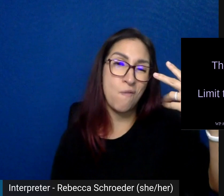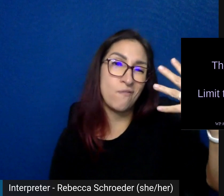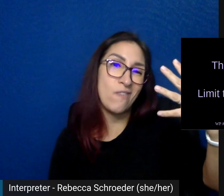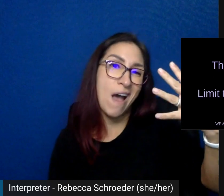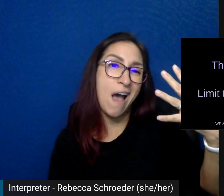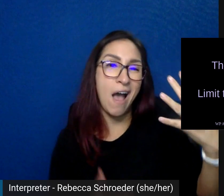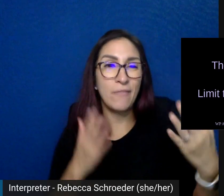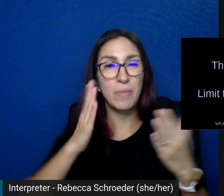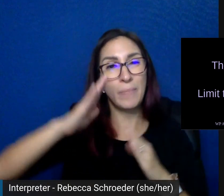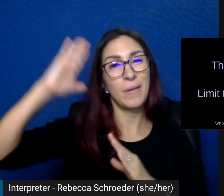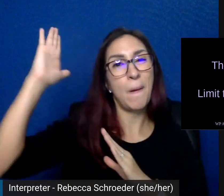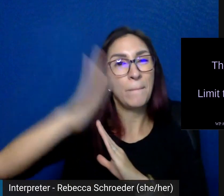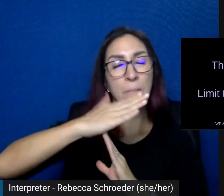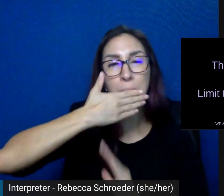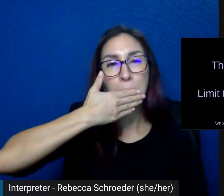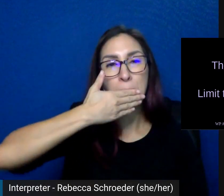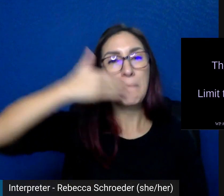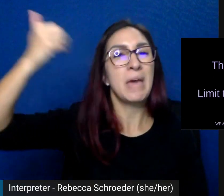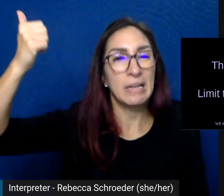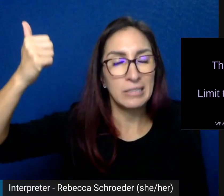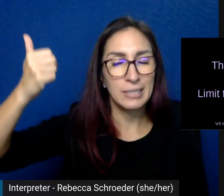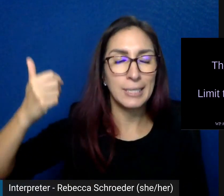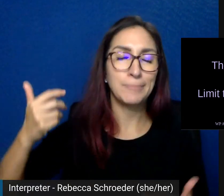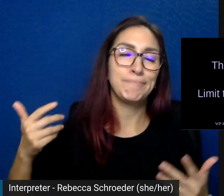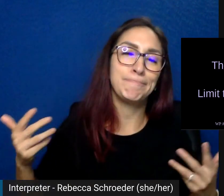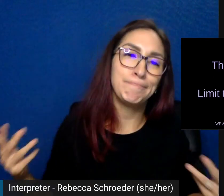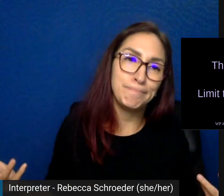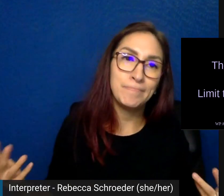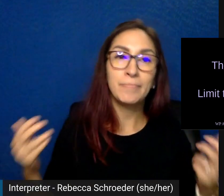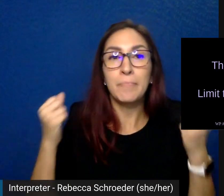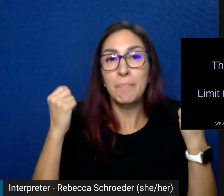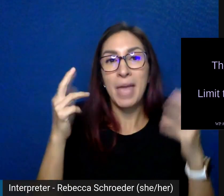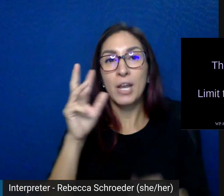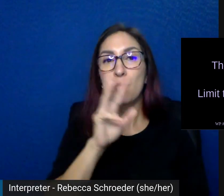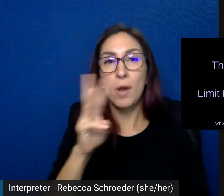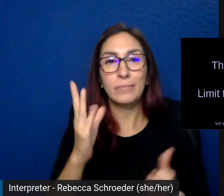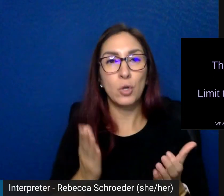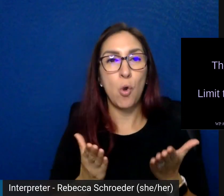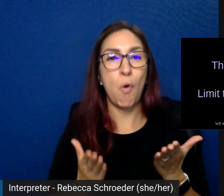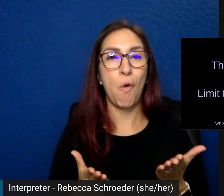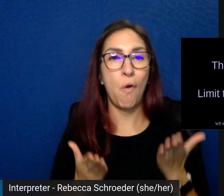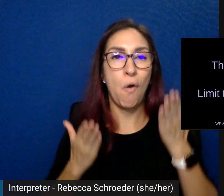While many sites offer different suggestions, I would encourage you